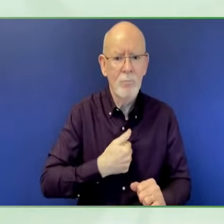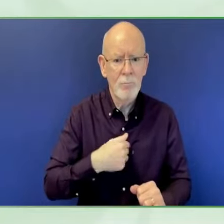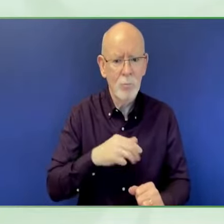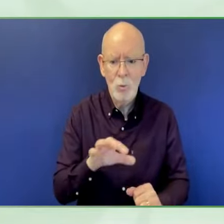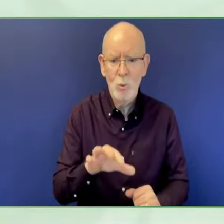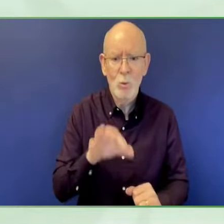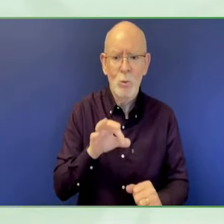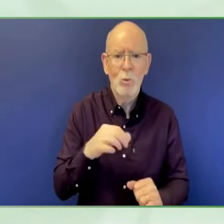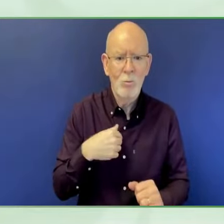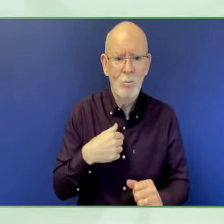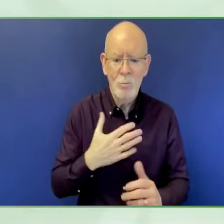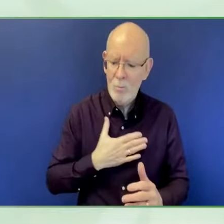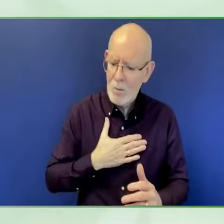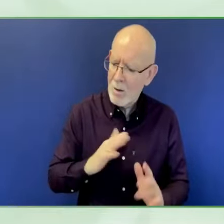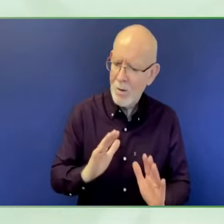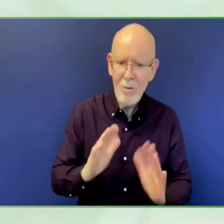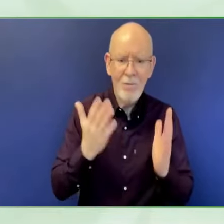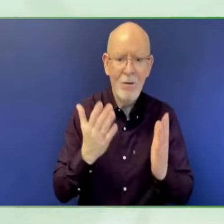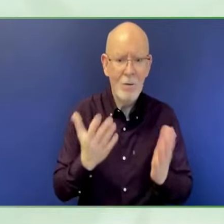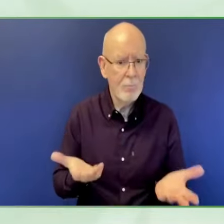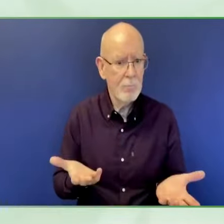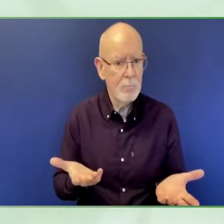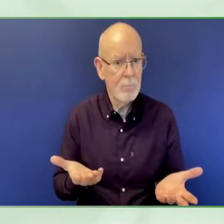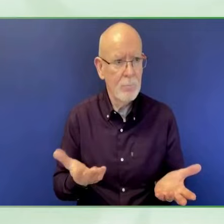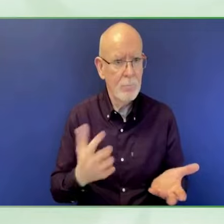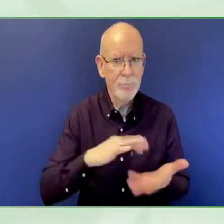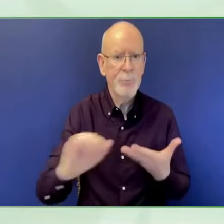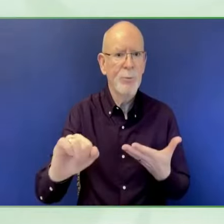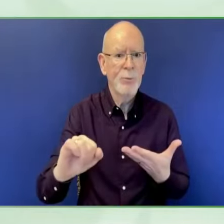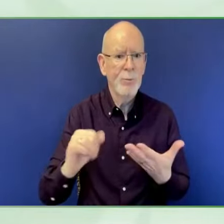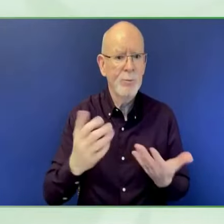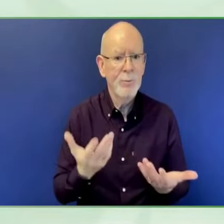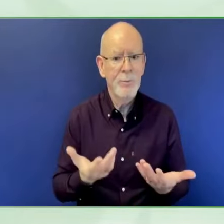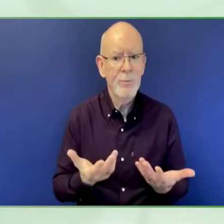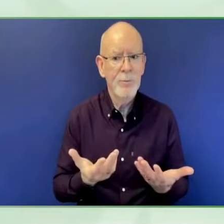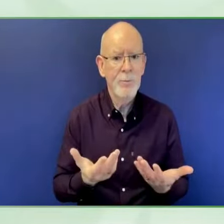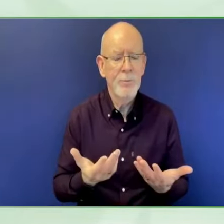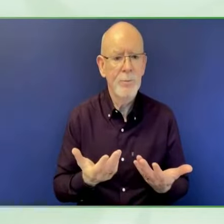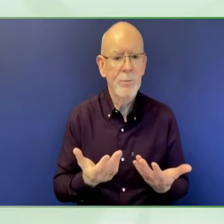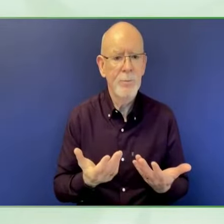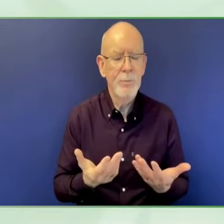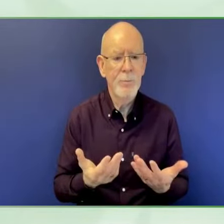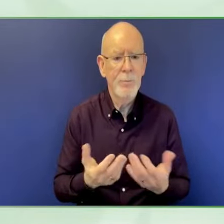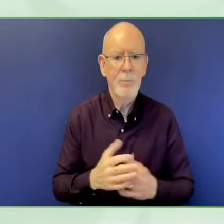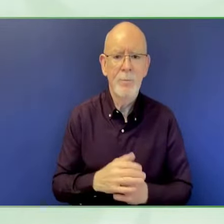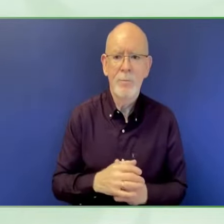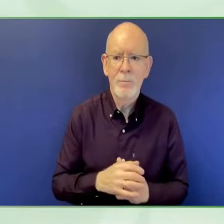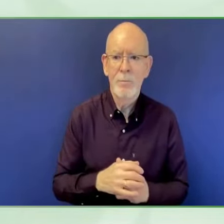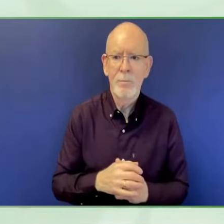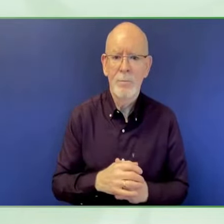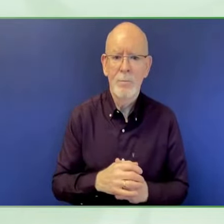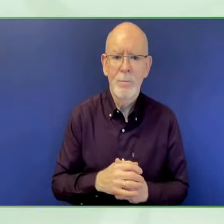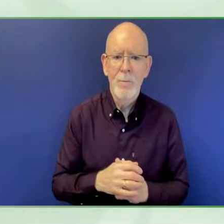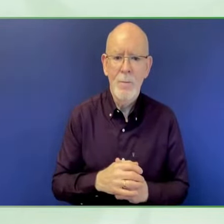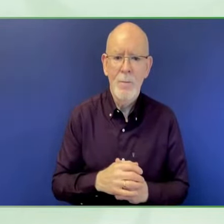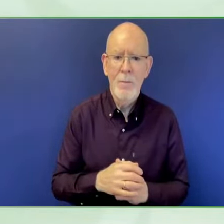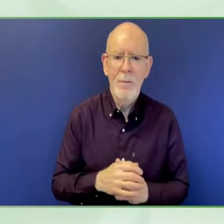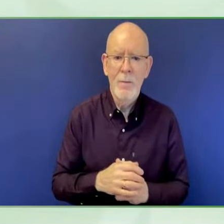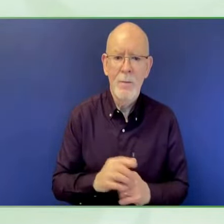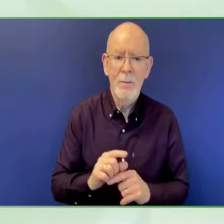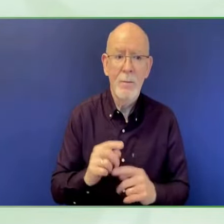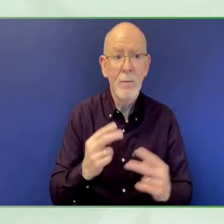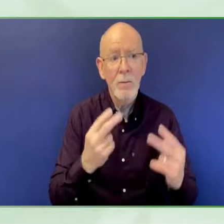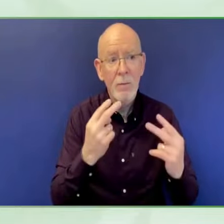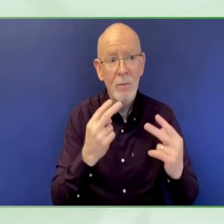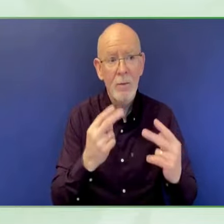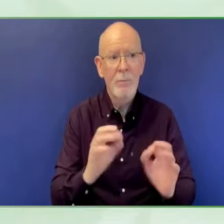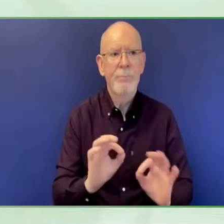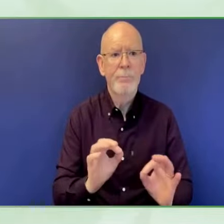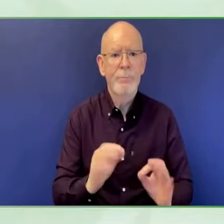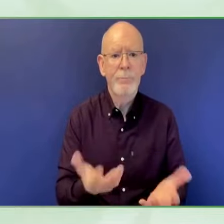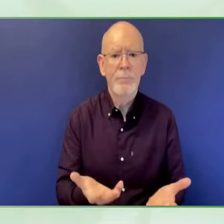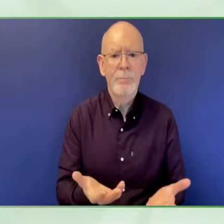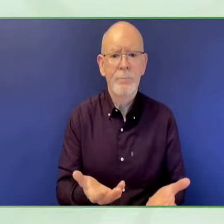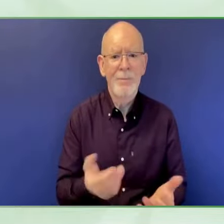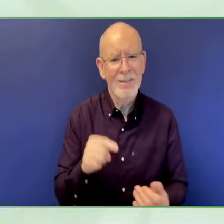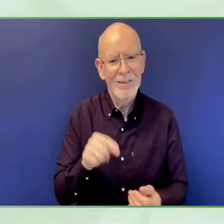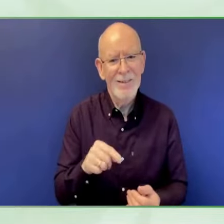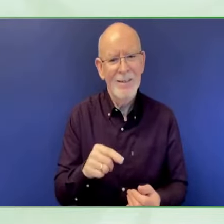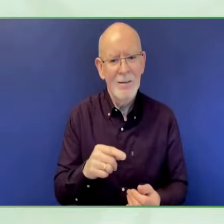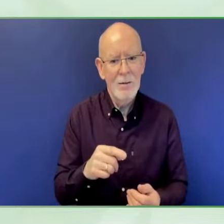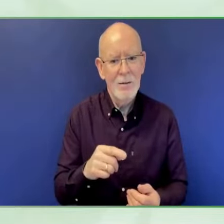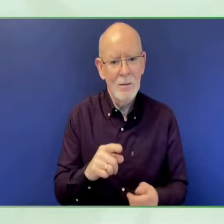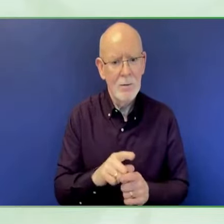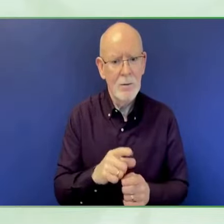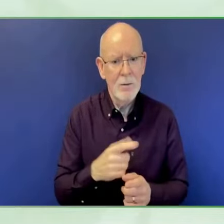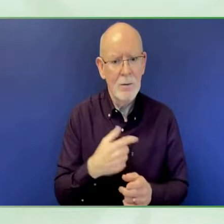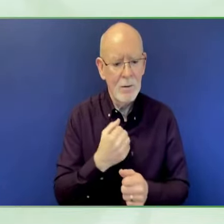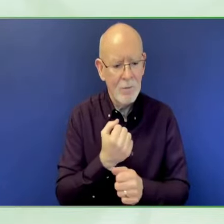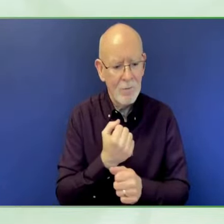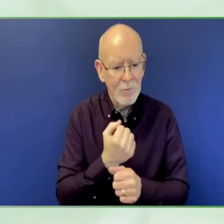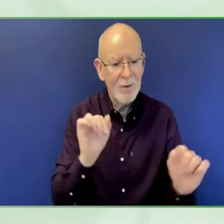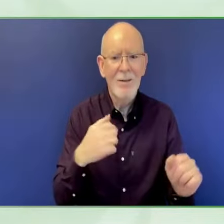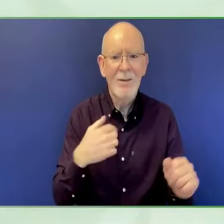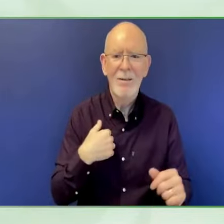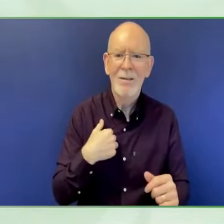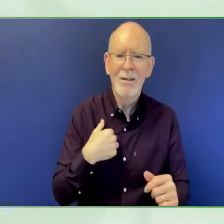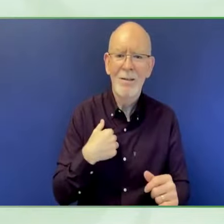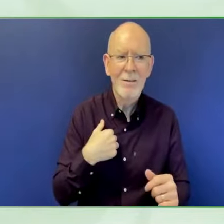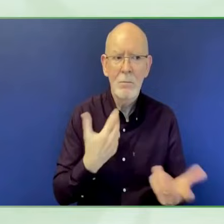It deprives us of our liberty, as explained in Atco UNCRPD, and it is